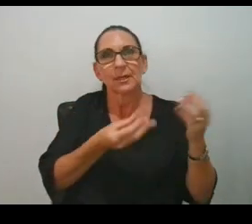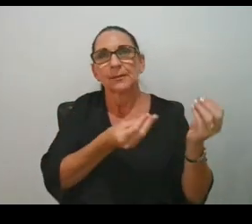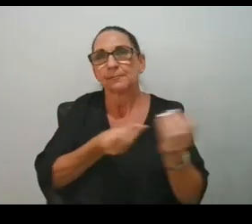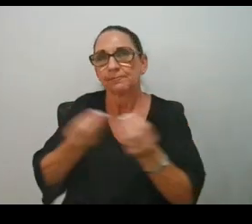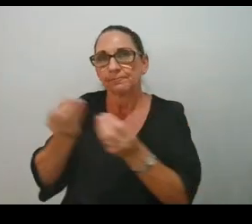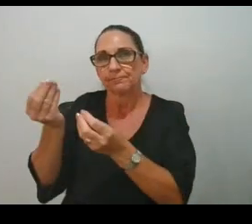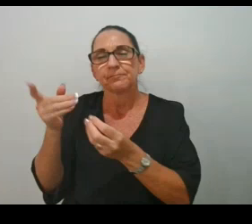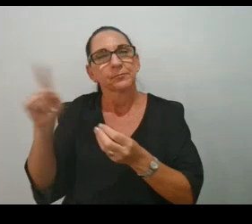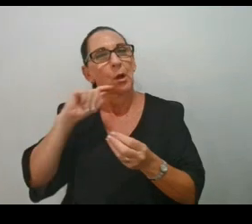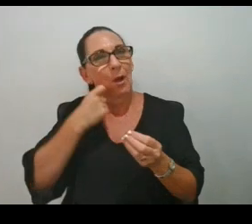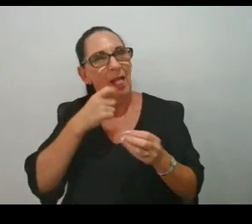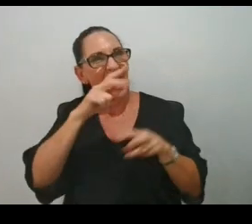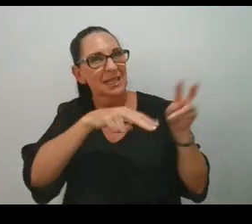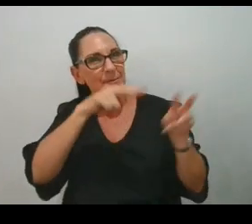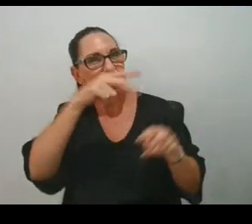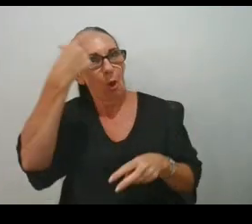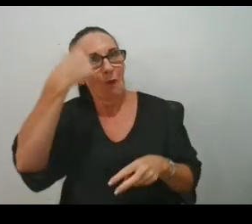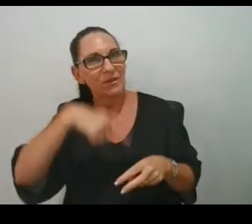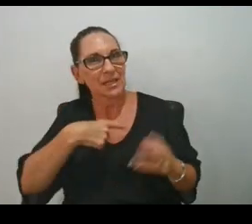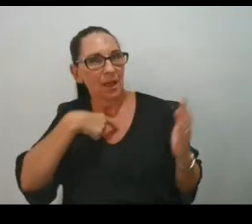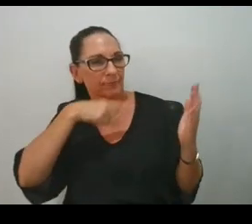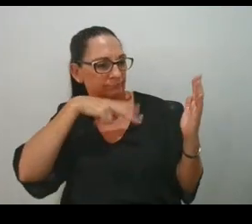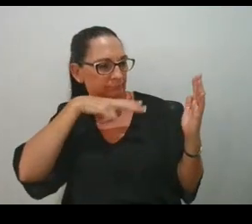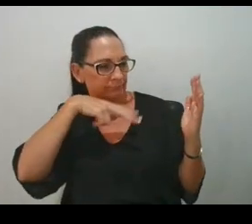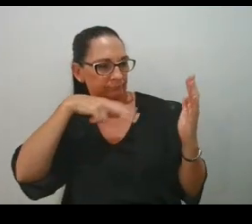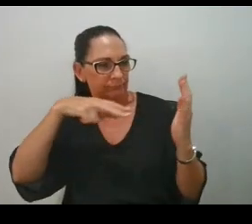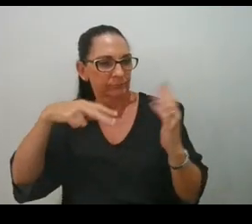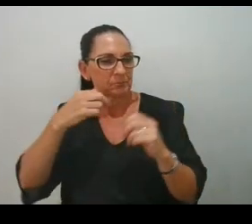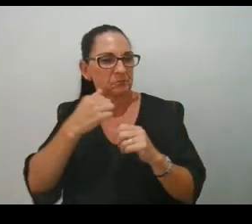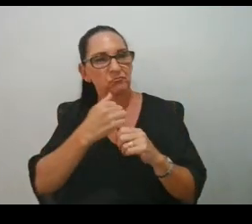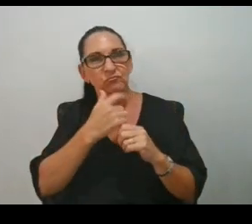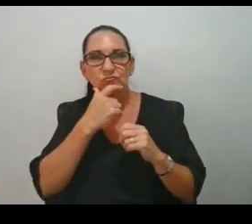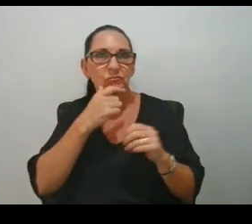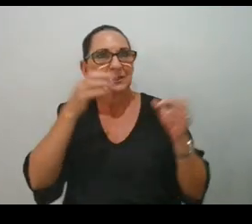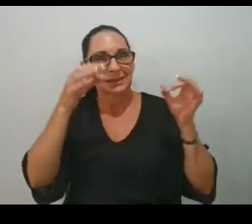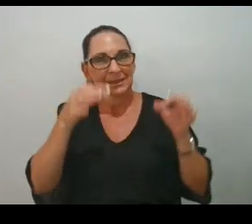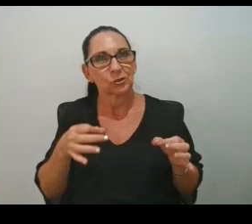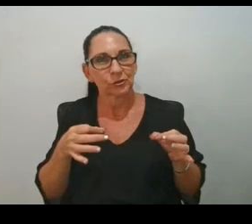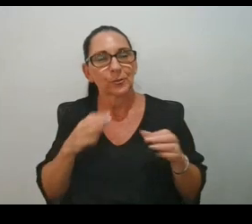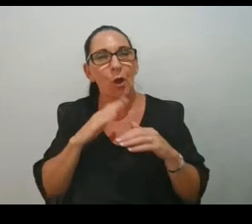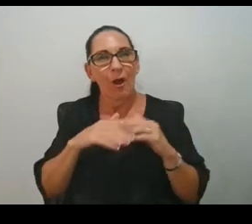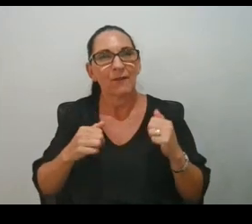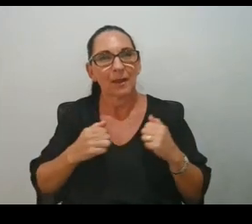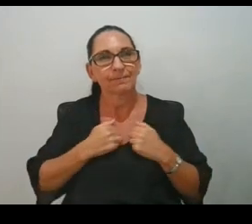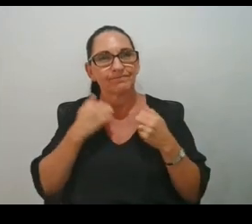at it um and they'll make an assessment against ours so yeah there's different values